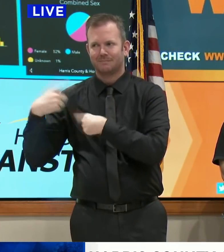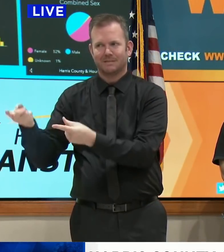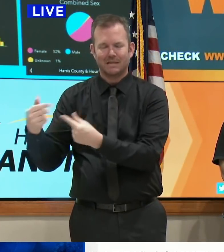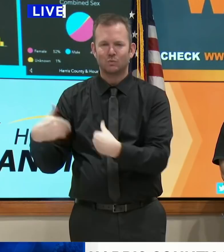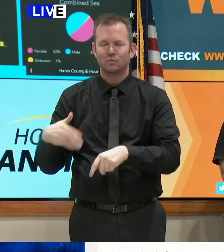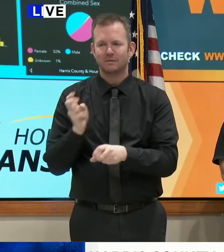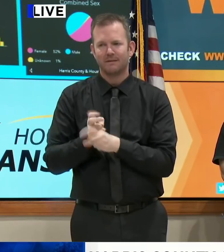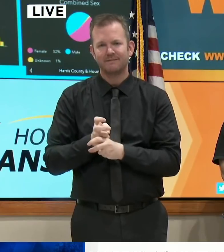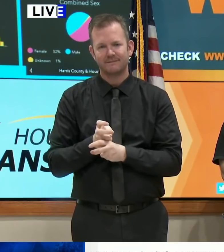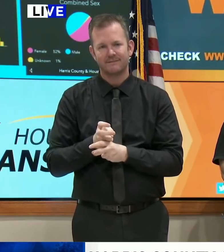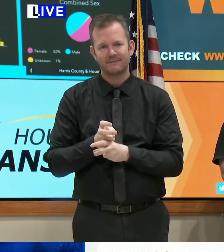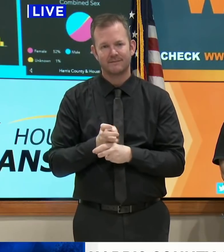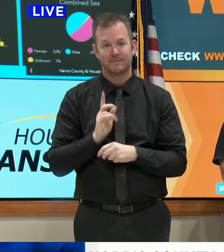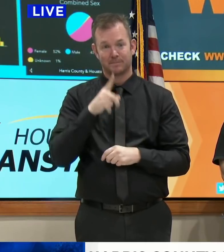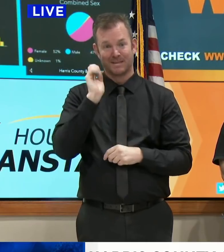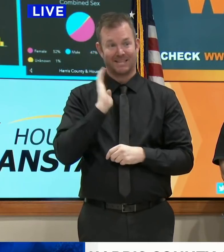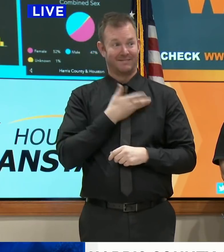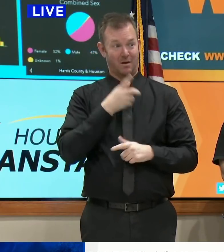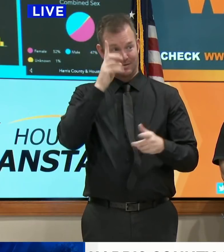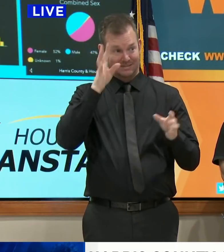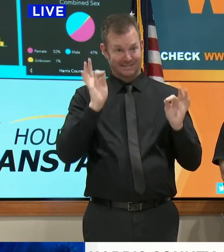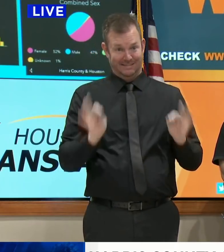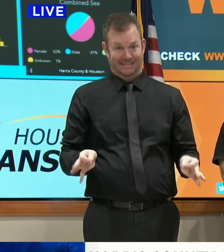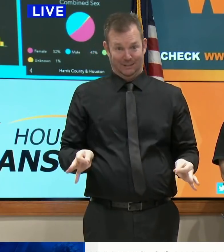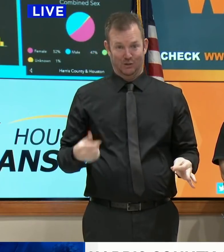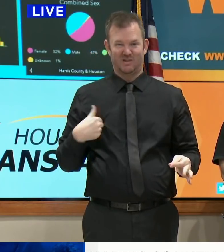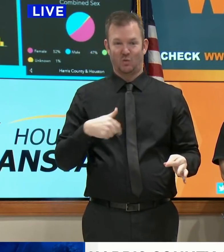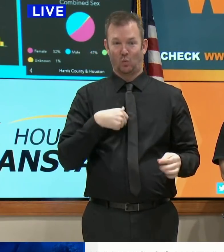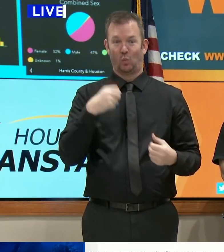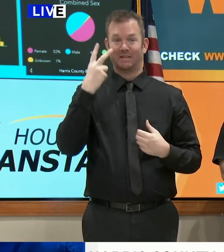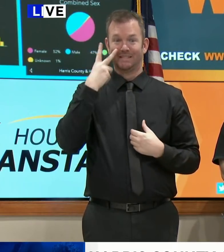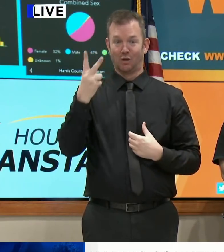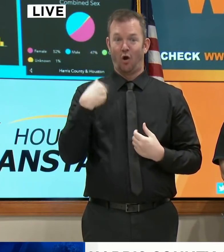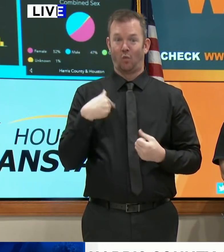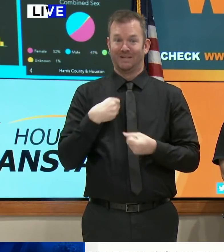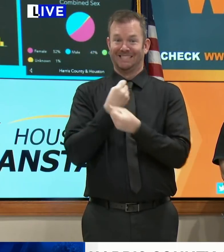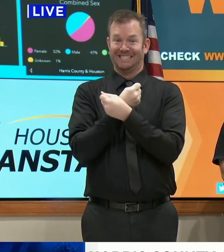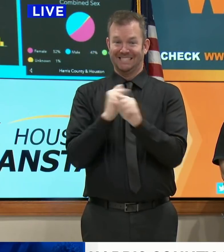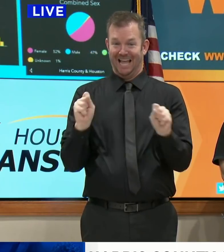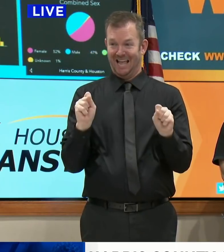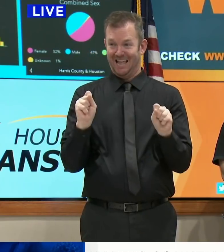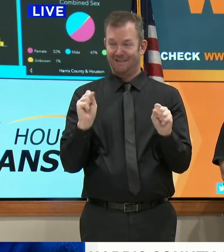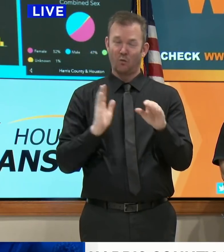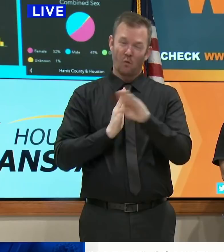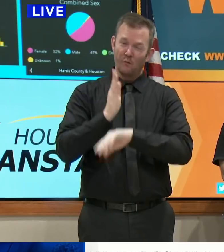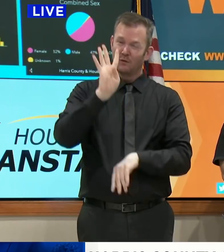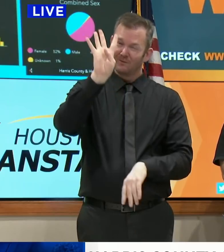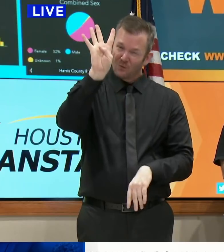feels like many weeks away at this point in many many tough this point in many many tough decisions away because of decisions away because of the decisions we made we saw a the decisions we made we saw a report about a week ago from